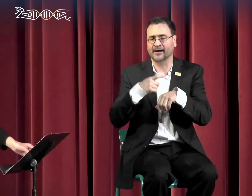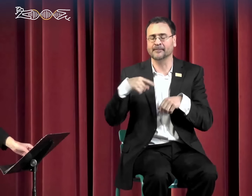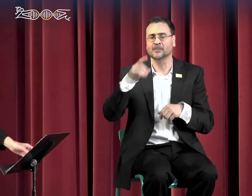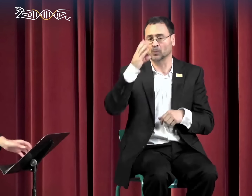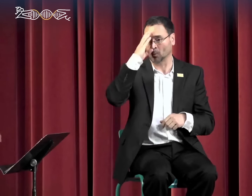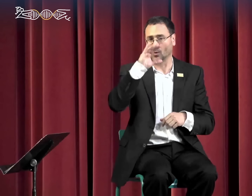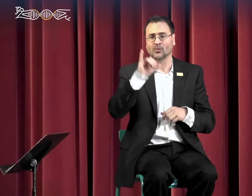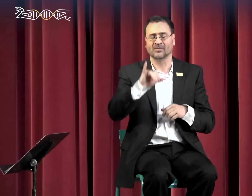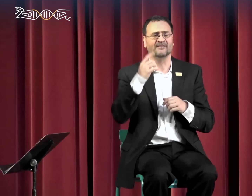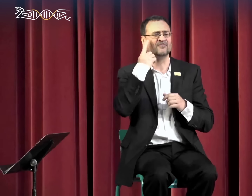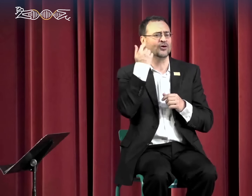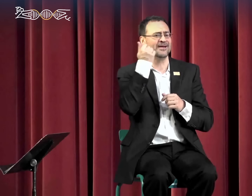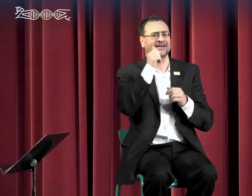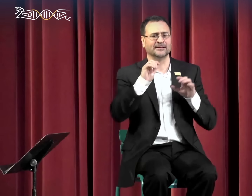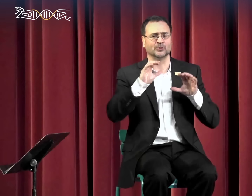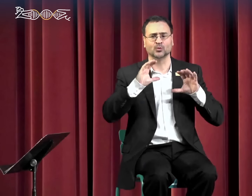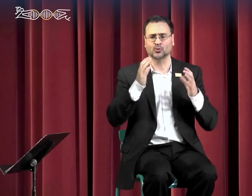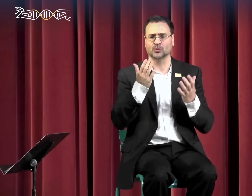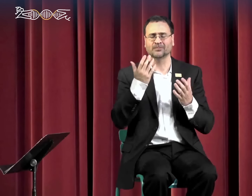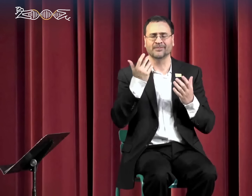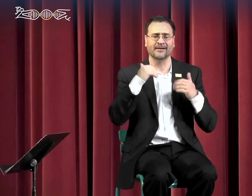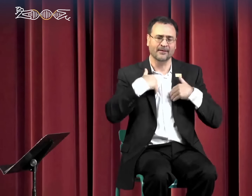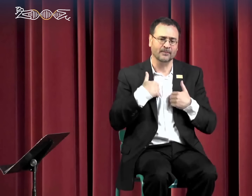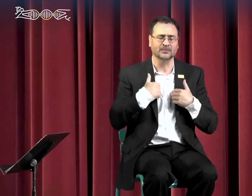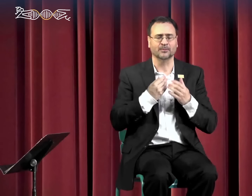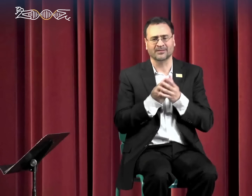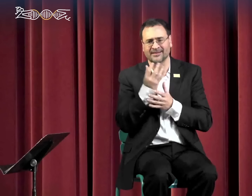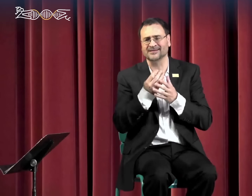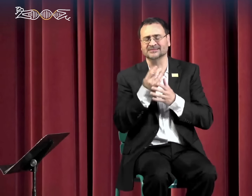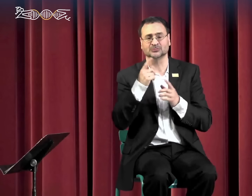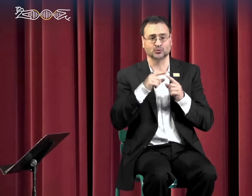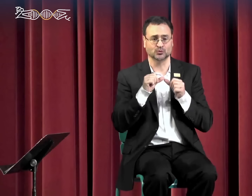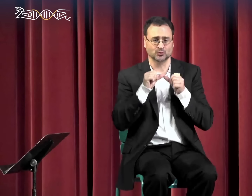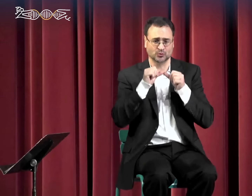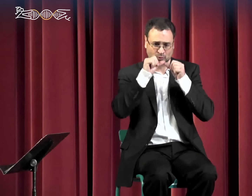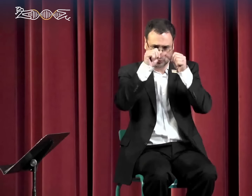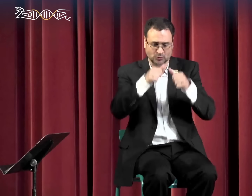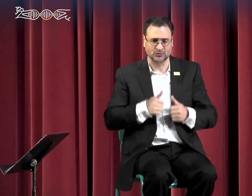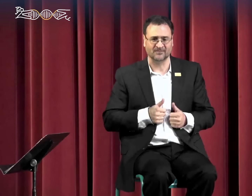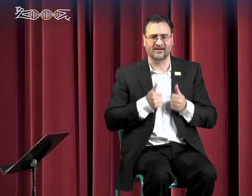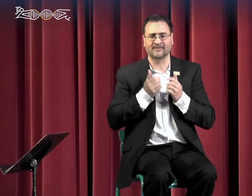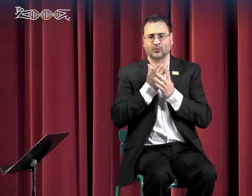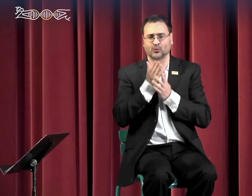And for any group, be that animals, plants, whatever it is, you continue to